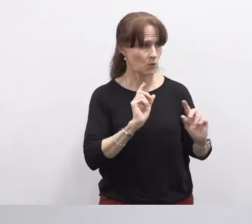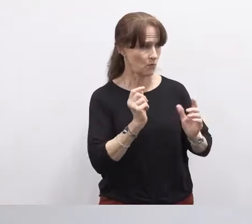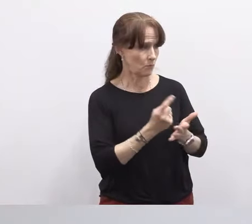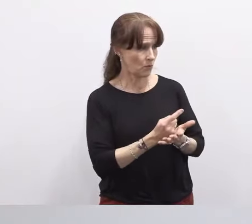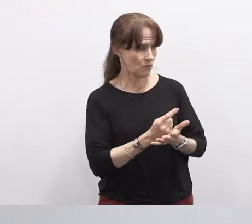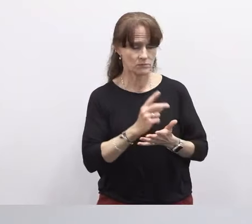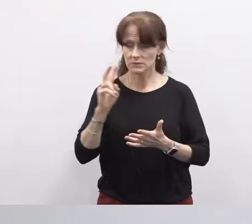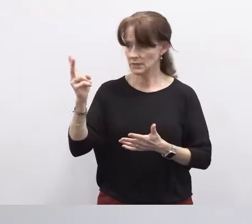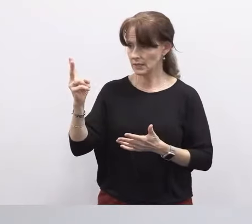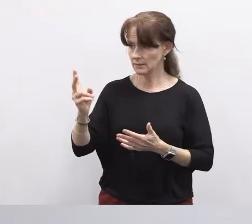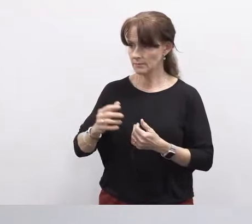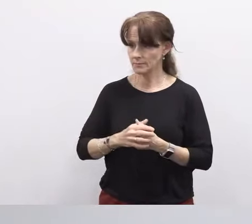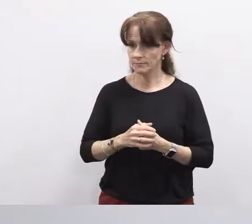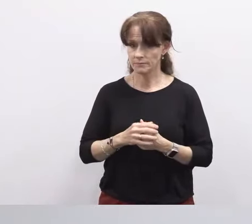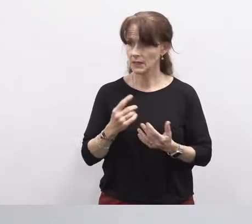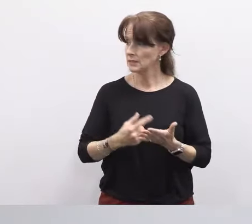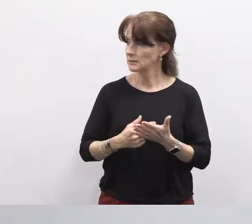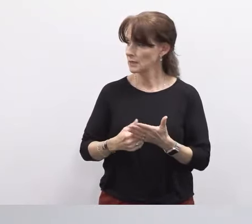Second. Any discussion?